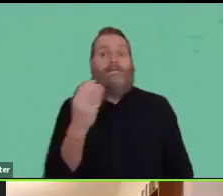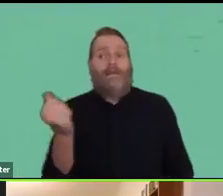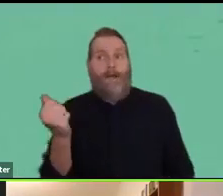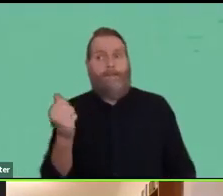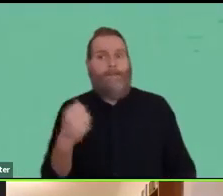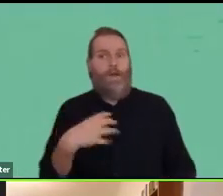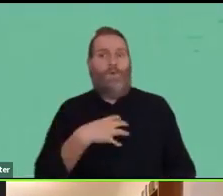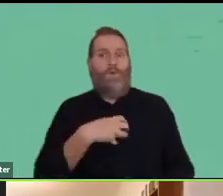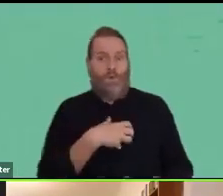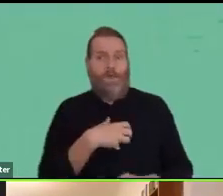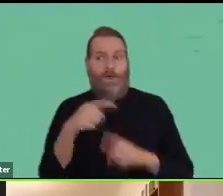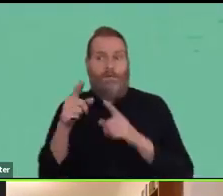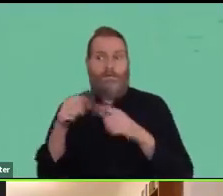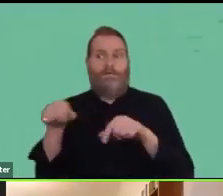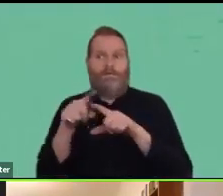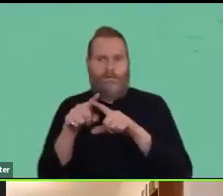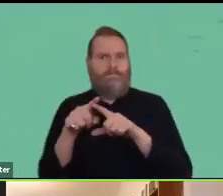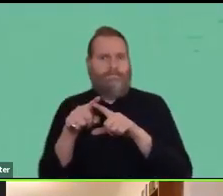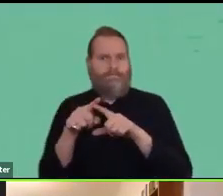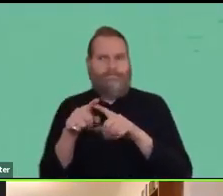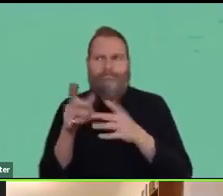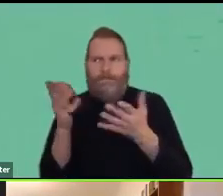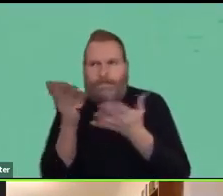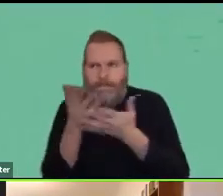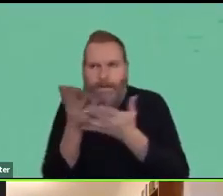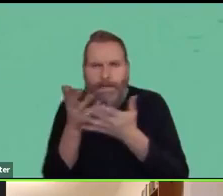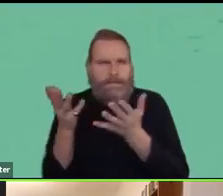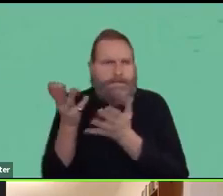that the question you asked me a bit of a while back you know about oh is this the right time